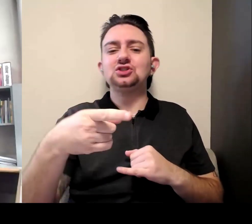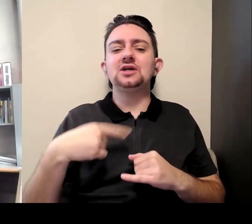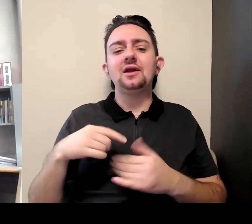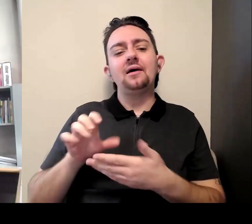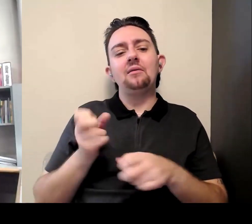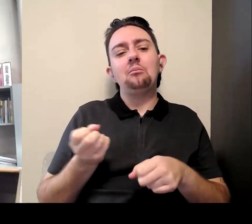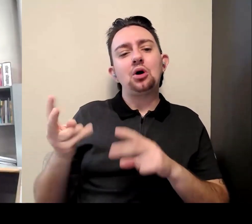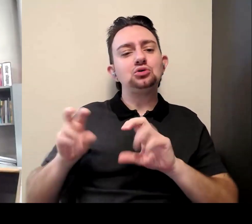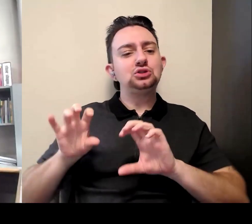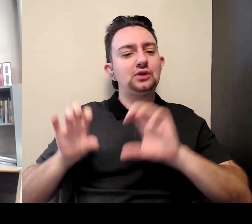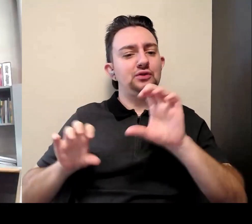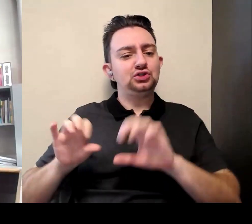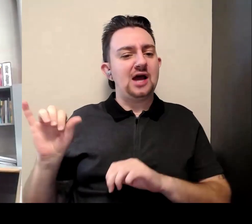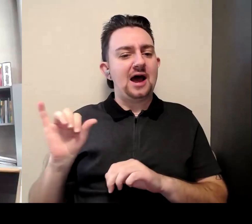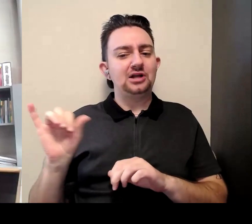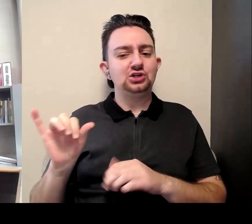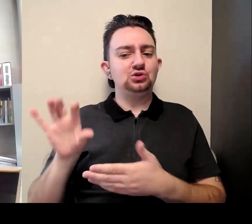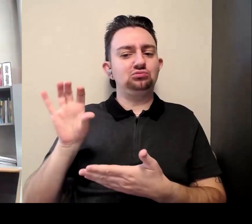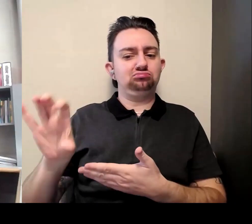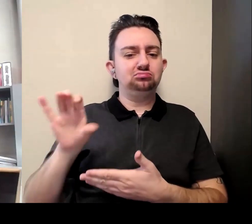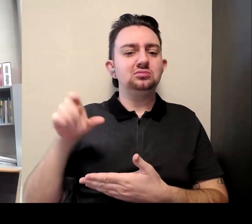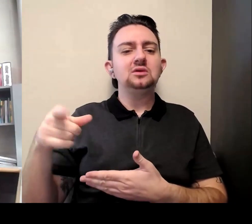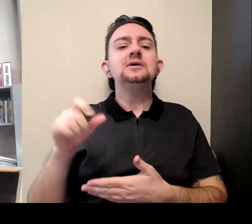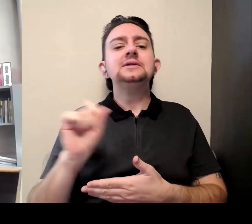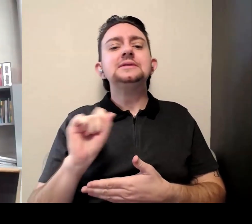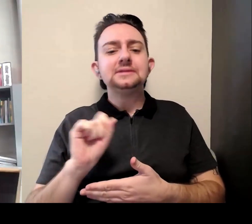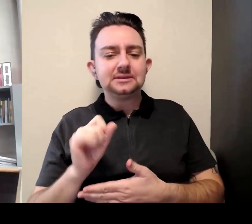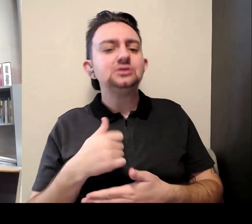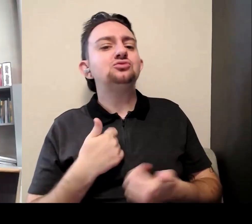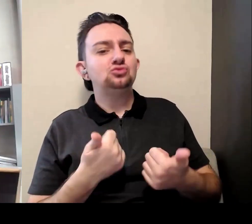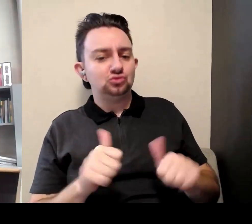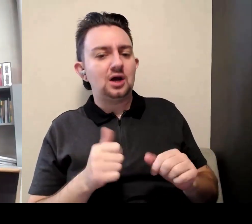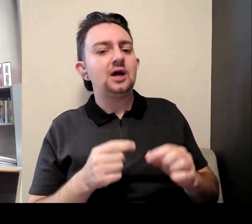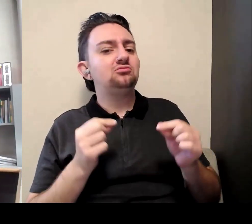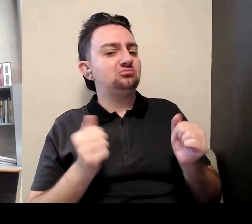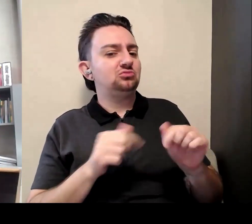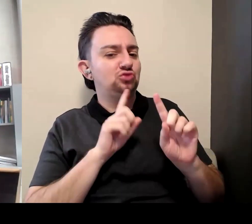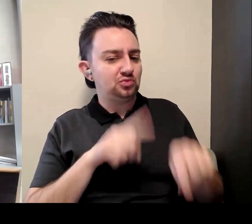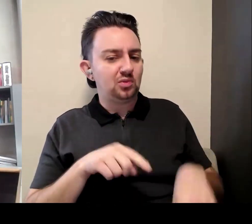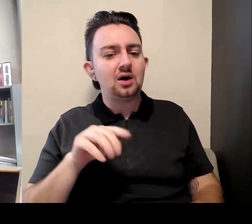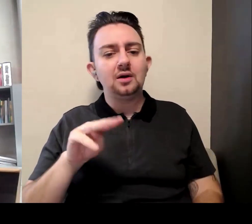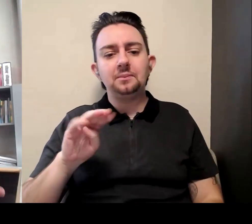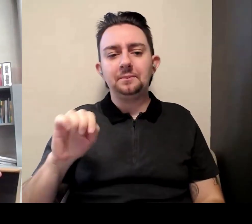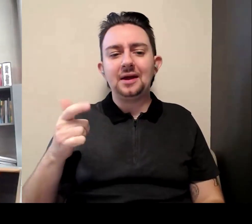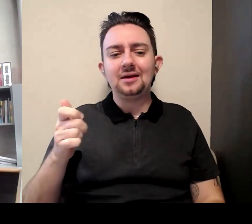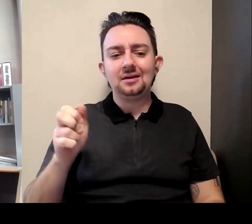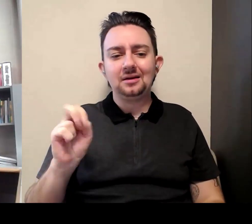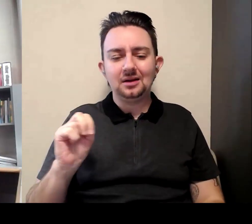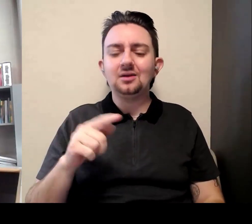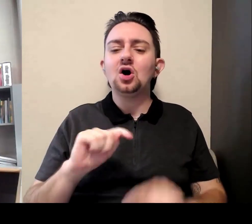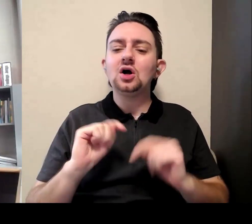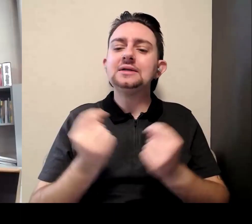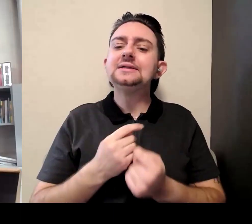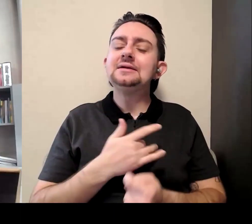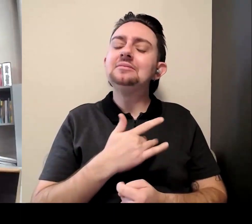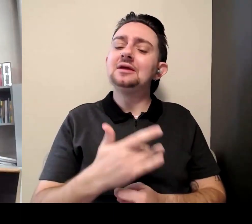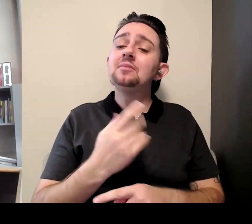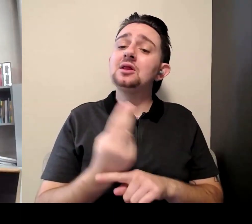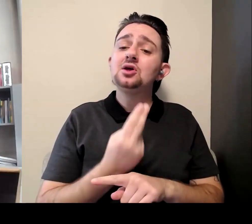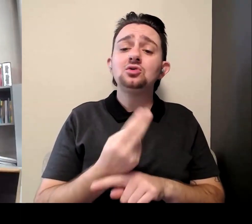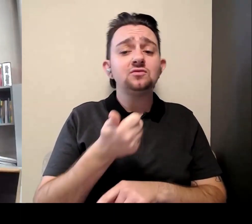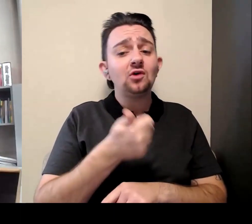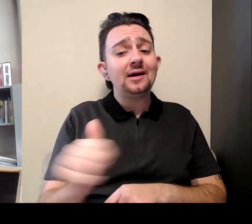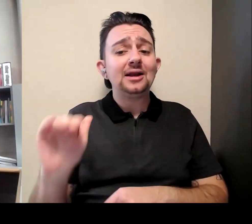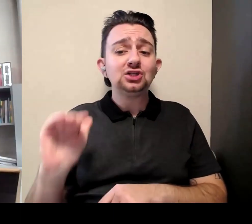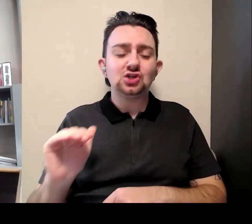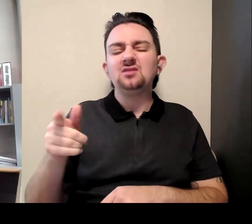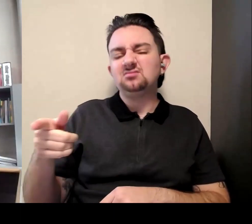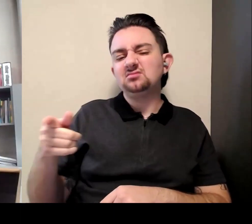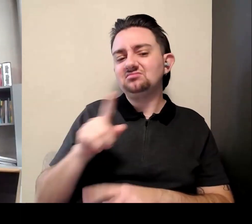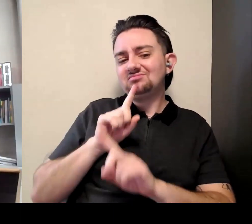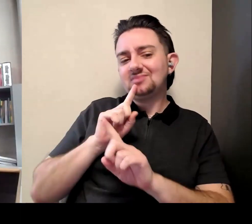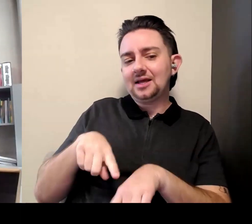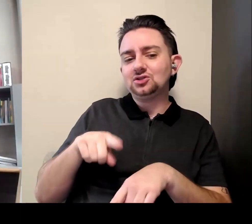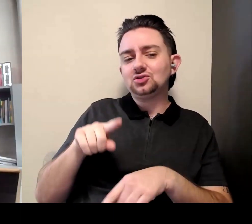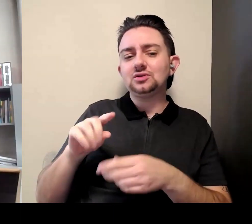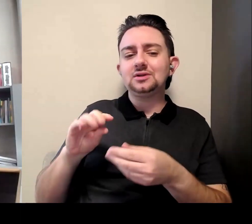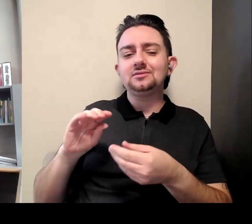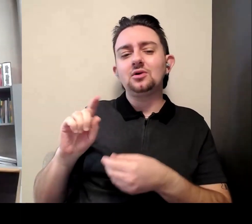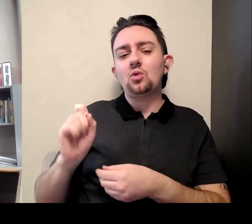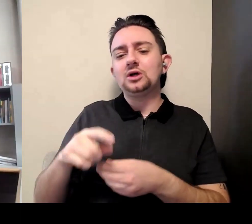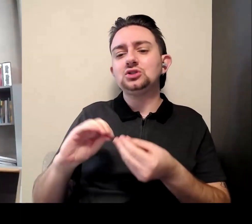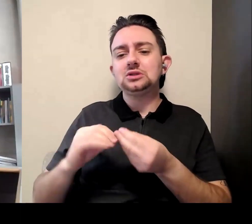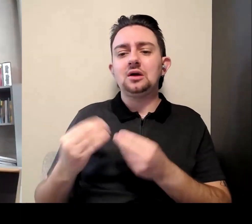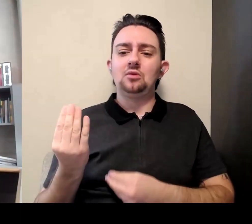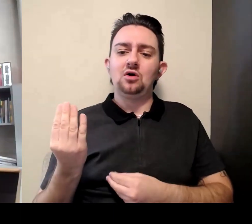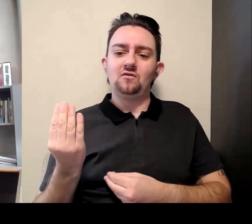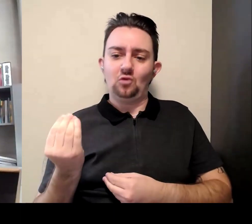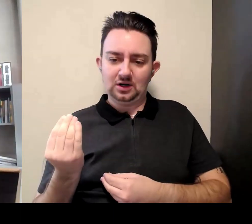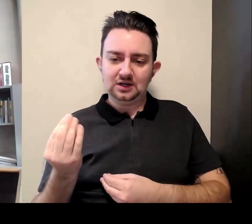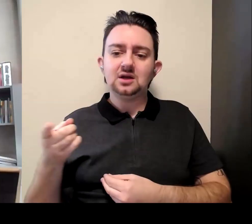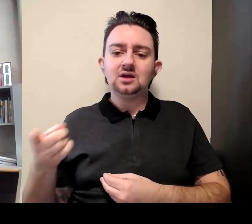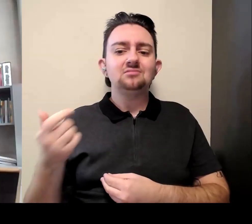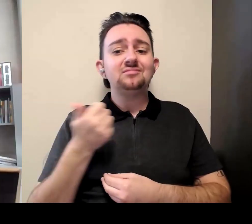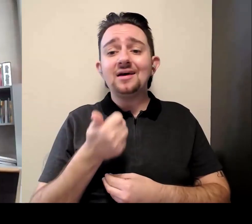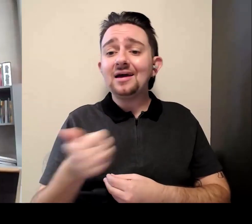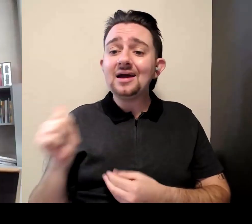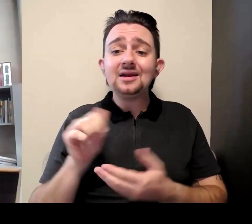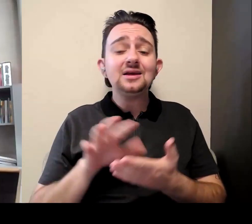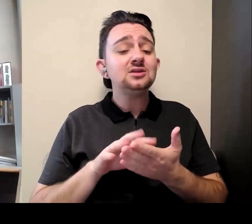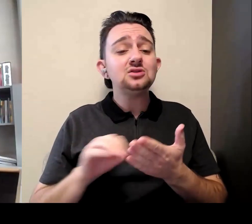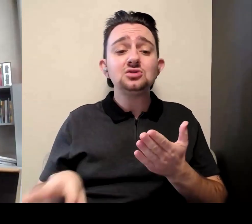There is a handout that I threw together just of the things that our teams traditionally use for any child, but that can really work for kiddos with communication disorders or any type of delay in communication.